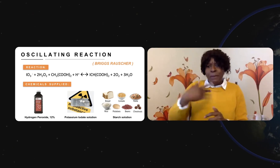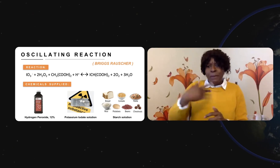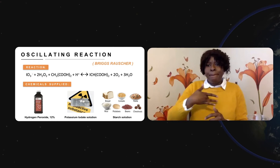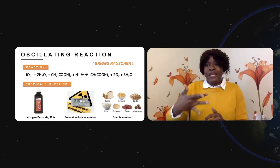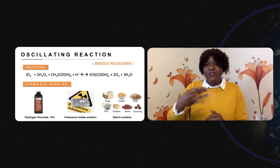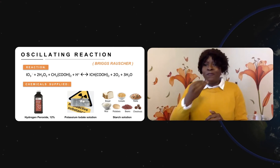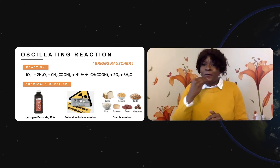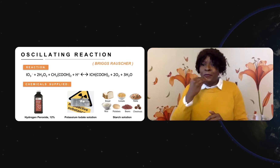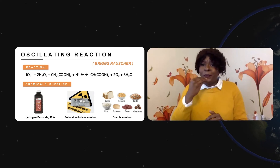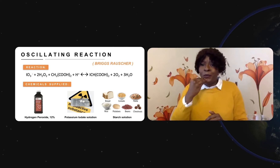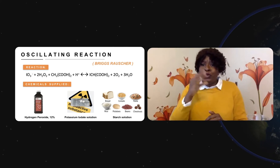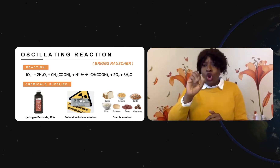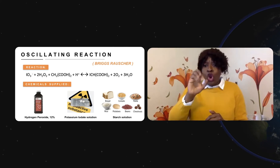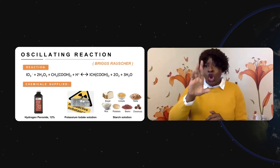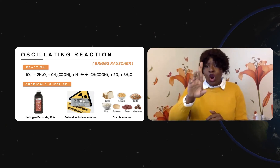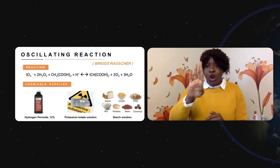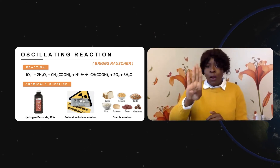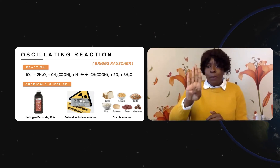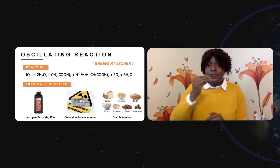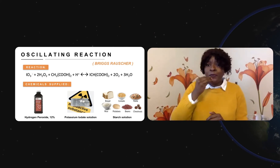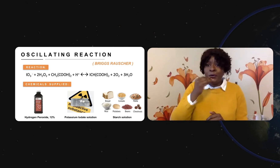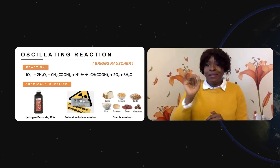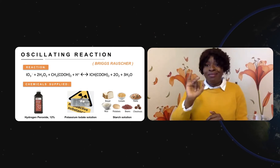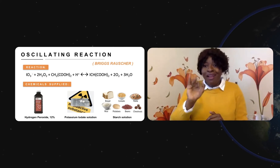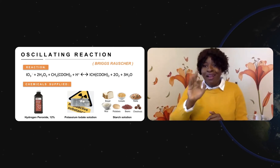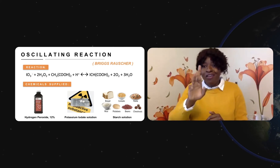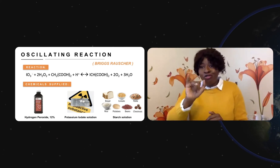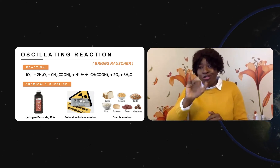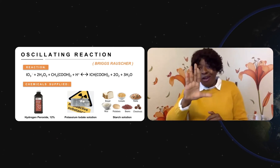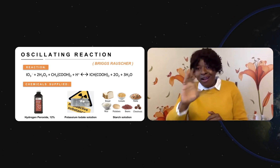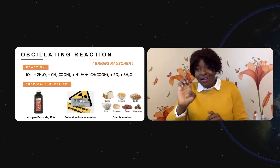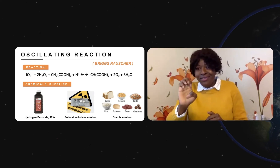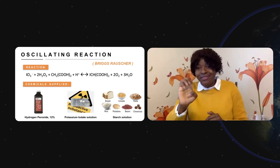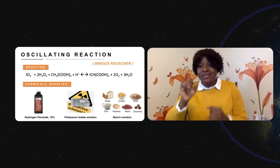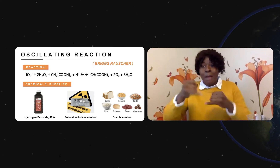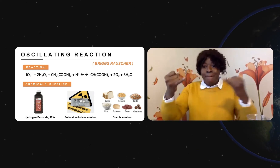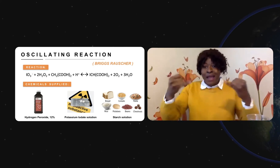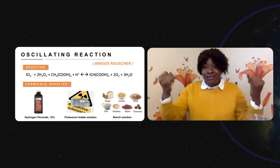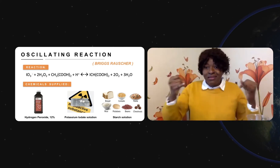Starch is any carbohydrate.